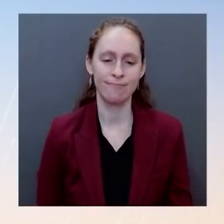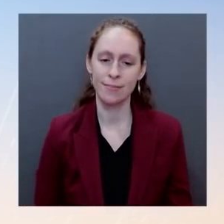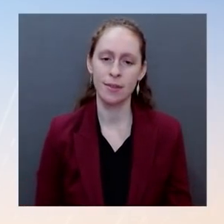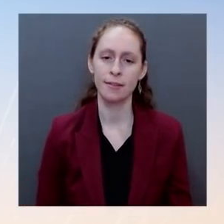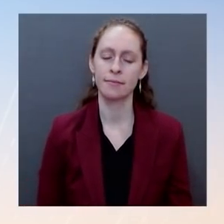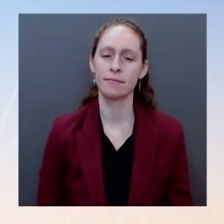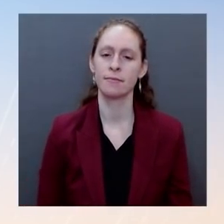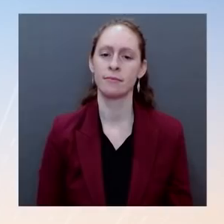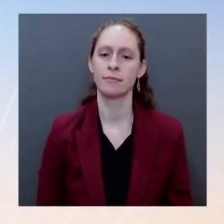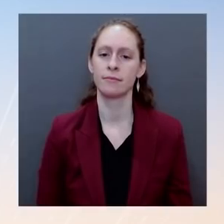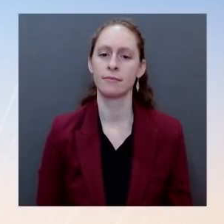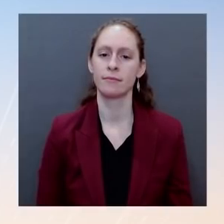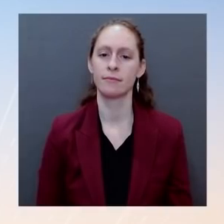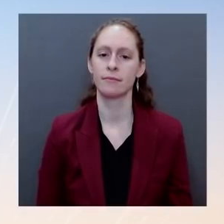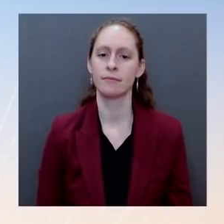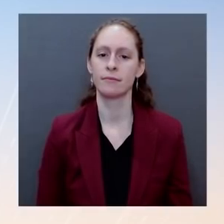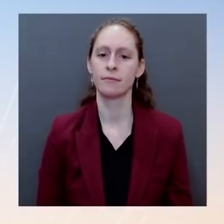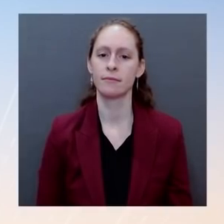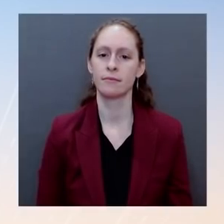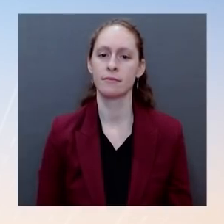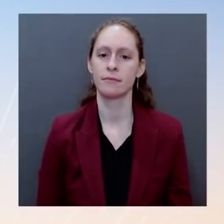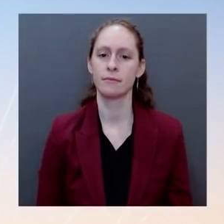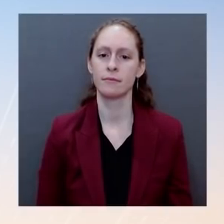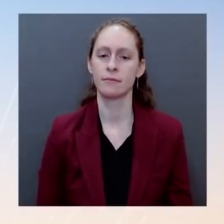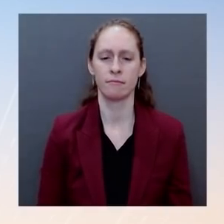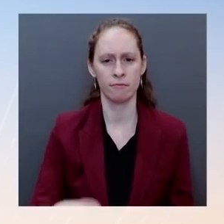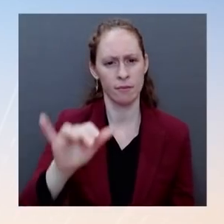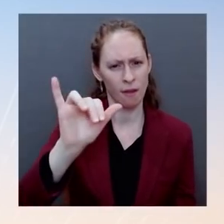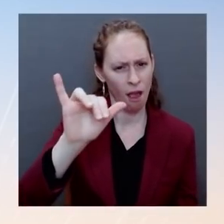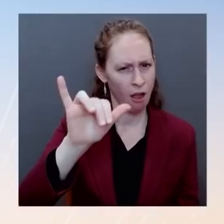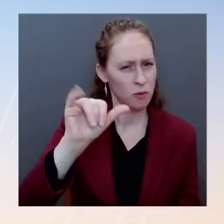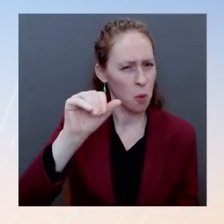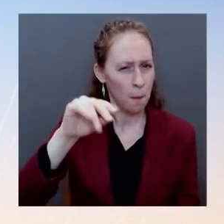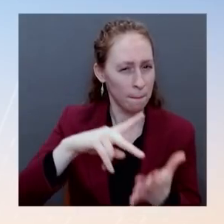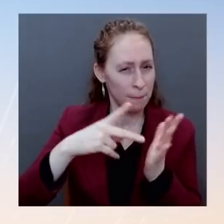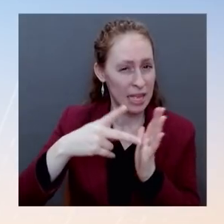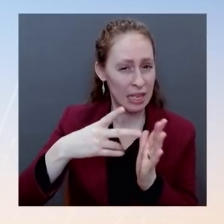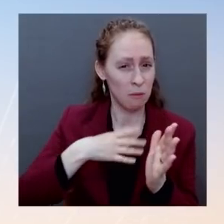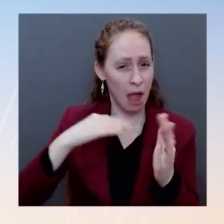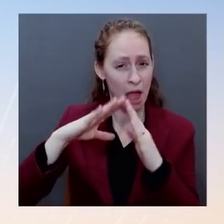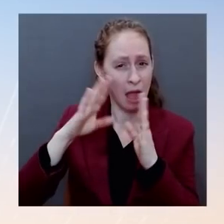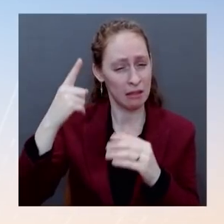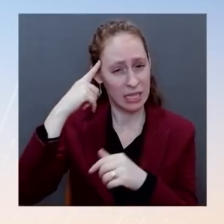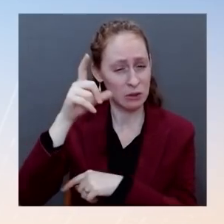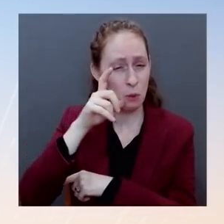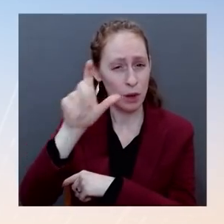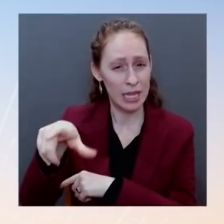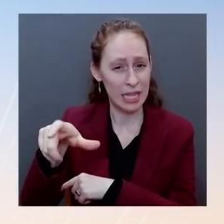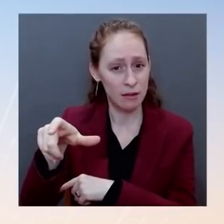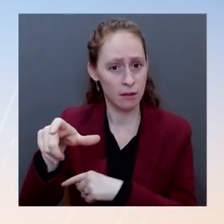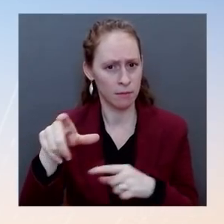as part of as part of -- as part of the package. Mr. Deese: Yeah, certainly the -- the Child Tax Credit is a --